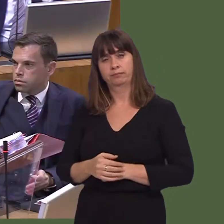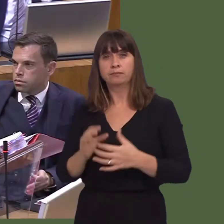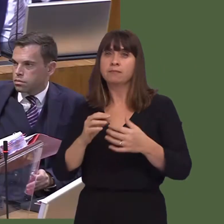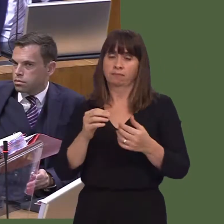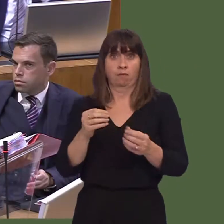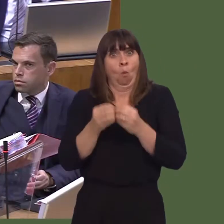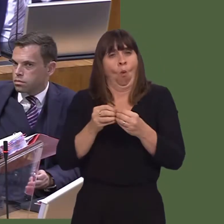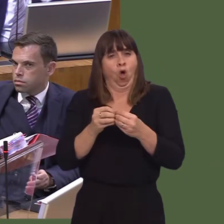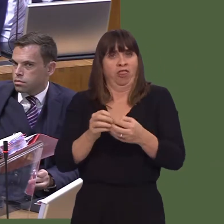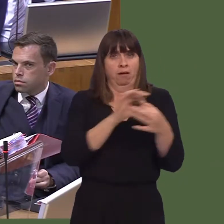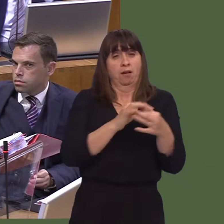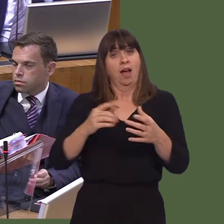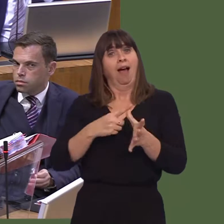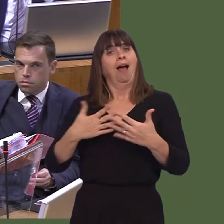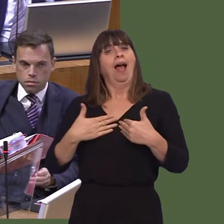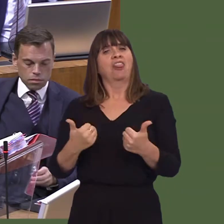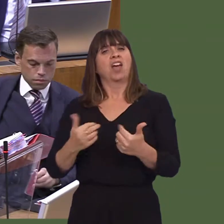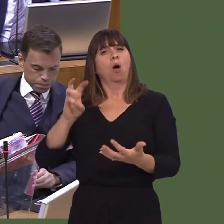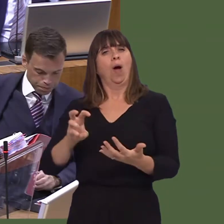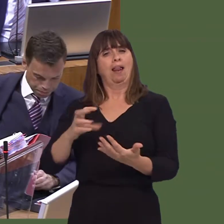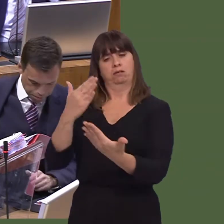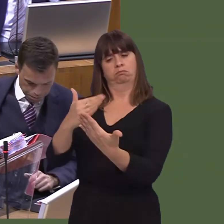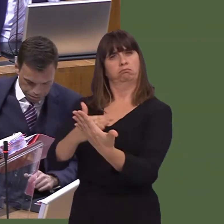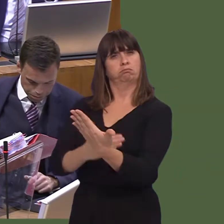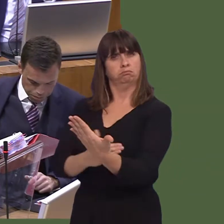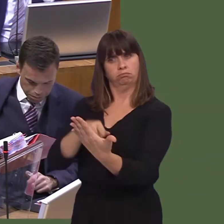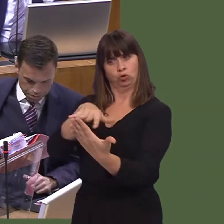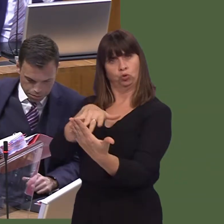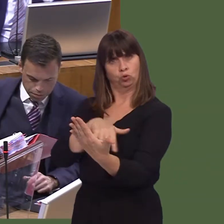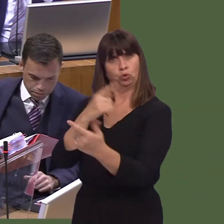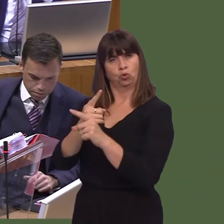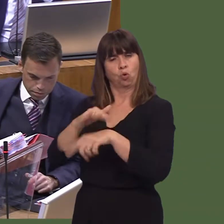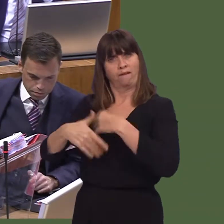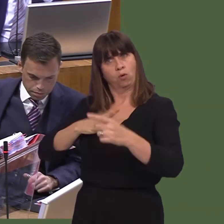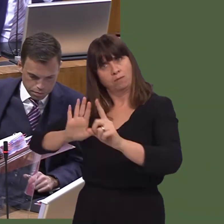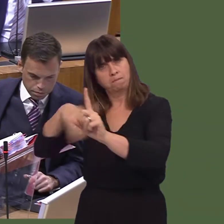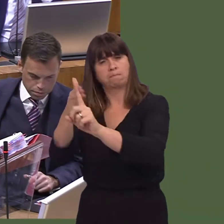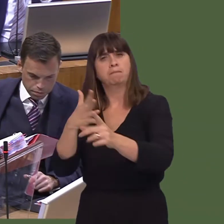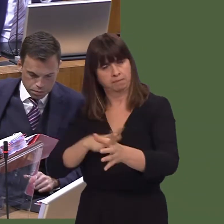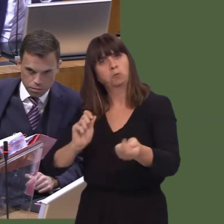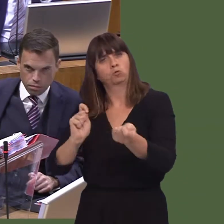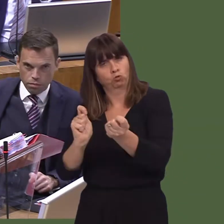'A Healthier Wales' identifies the regional partnership boards as key drivers of change in this regard, and, obviously, the Social Services and Well-being (Wales) Act 2014 provides